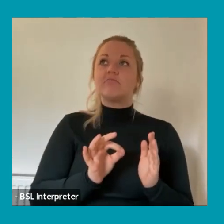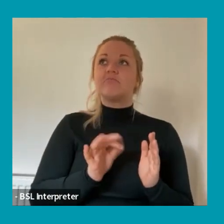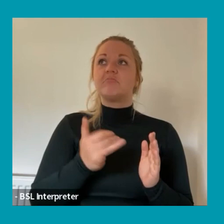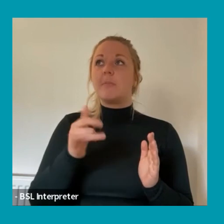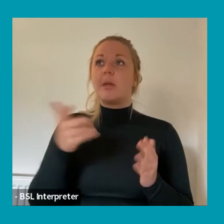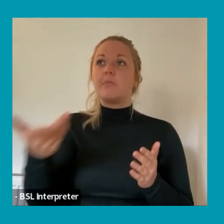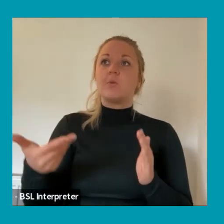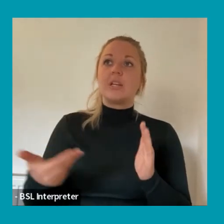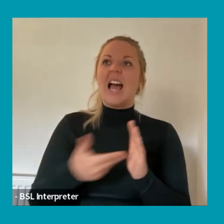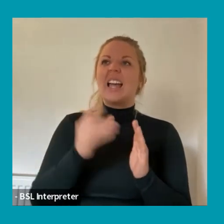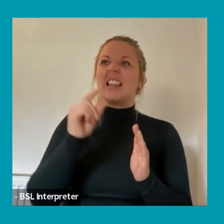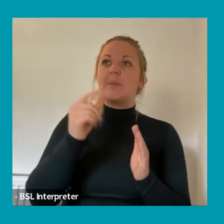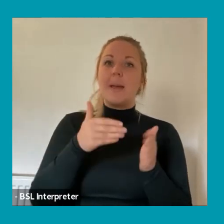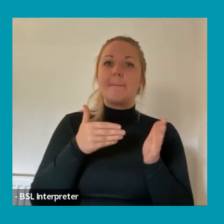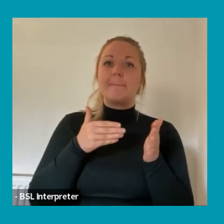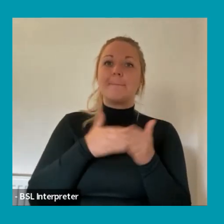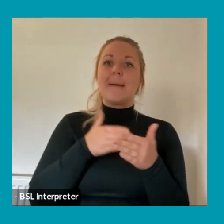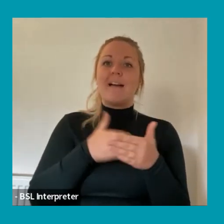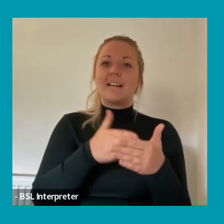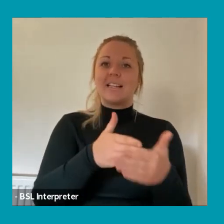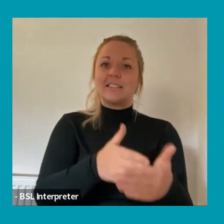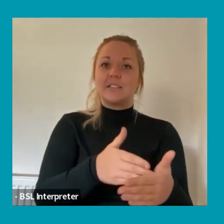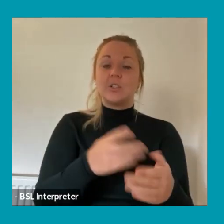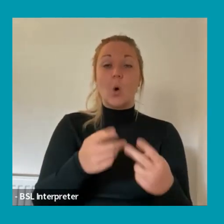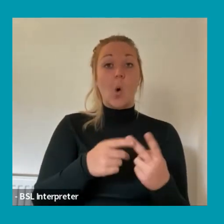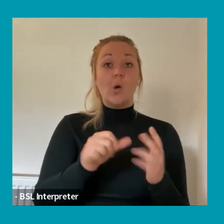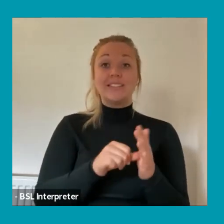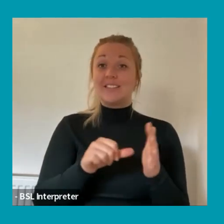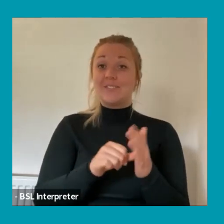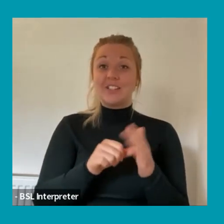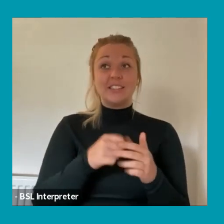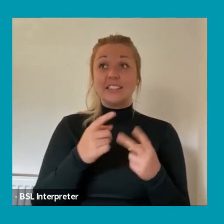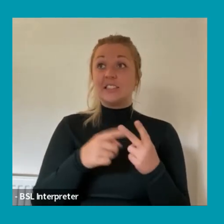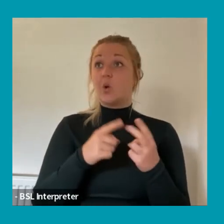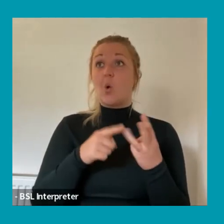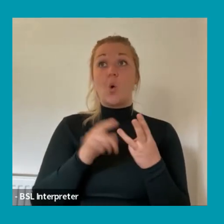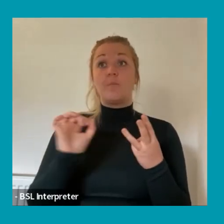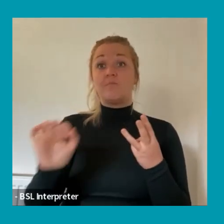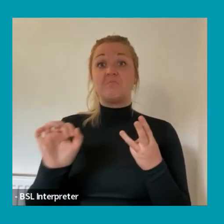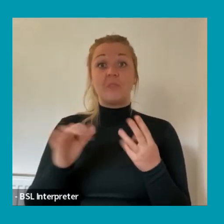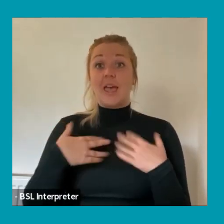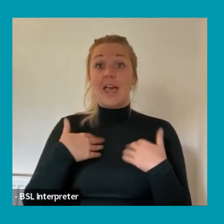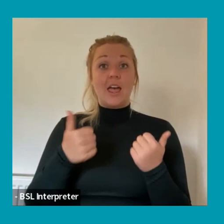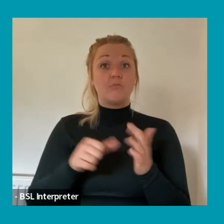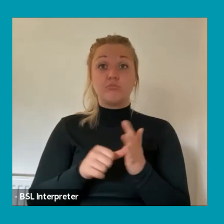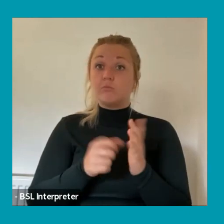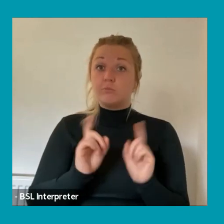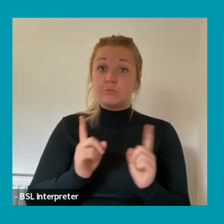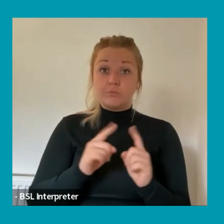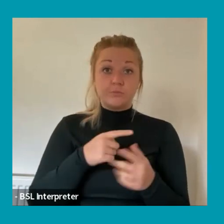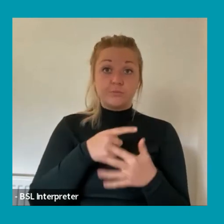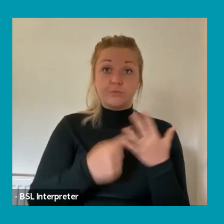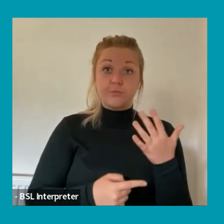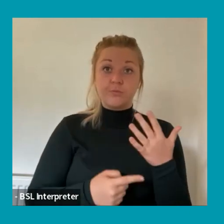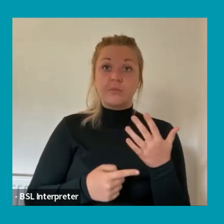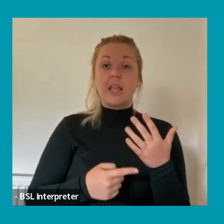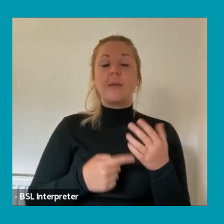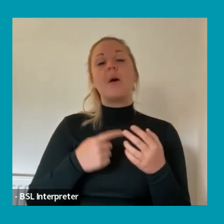barriers or the difficulty. Or their condition. And also, what really helped. So looking at it from a positive angle.